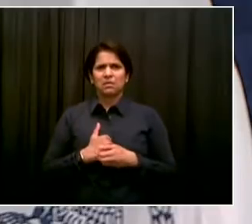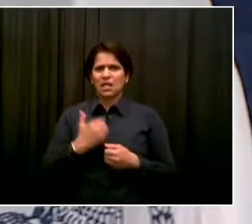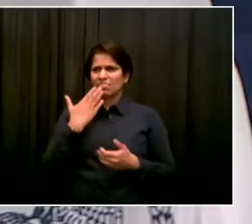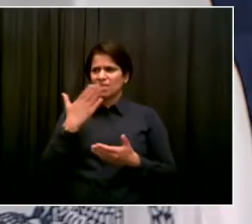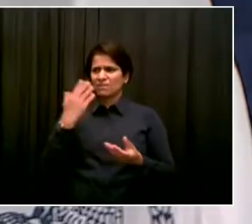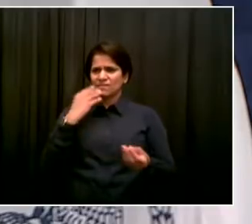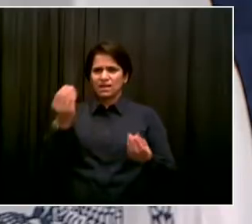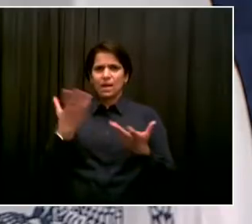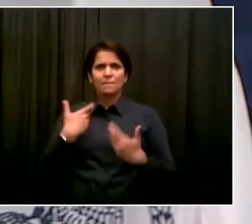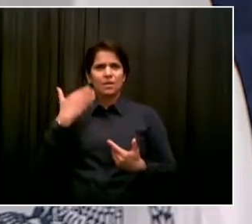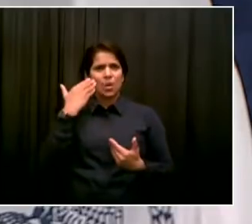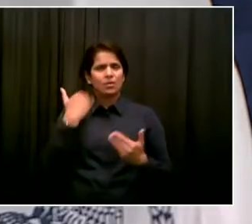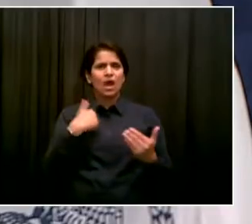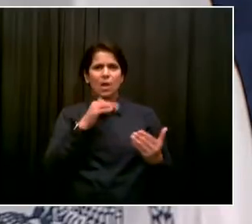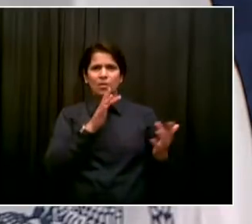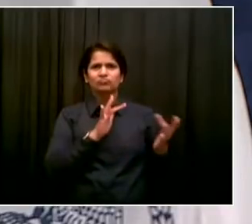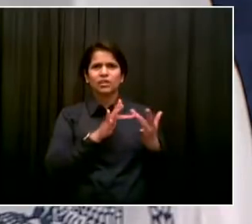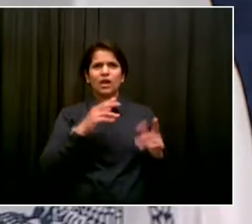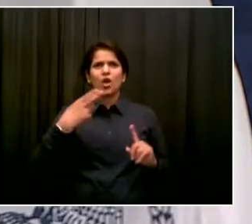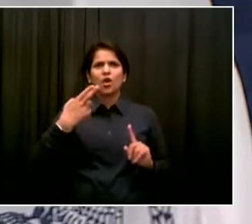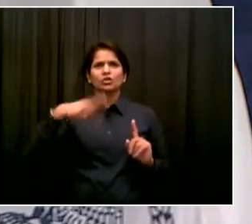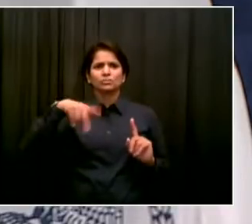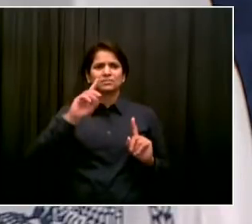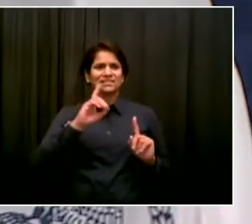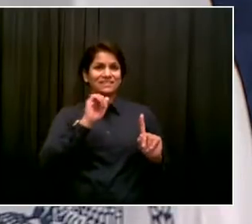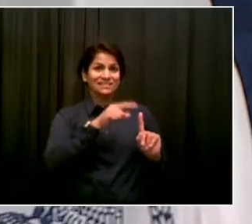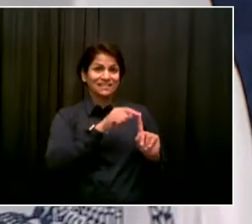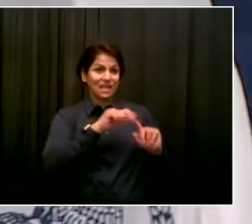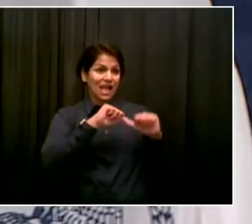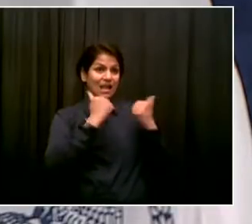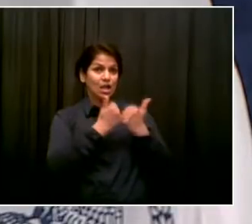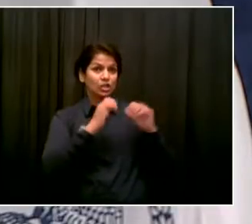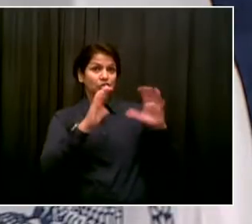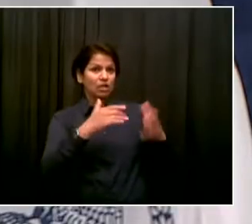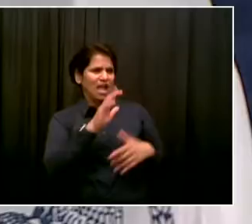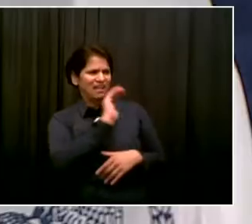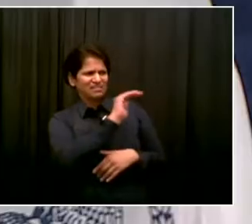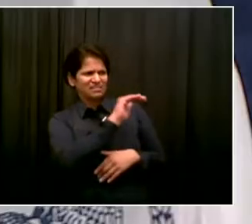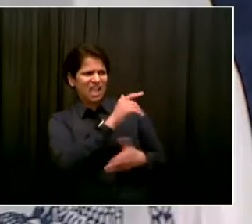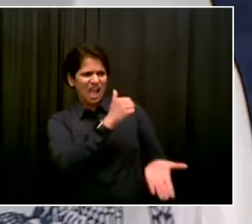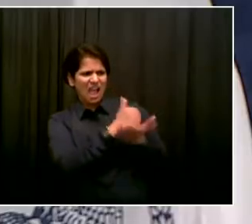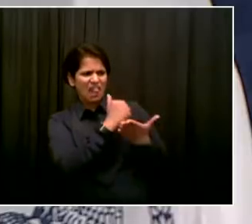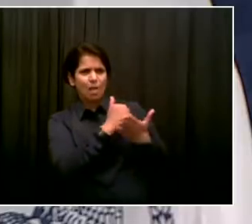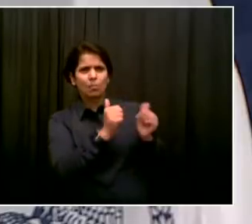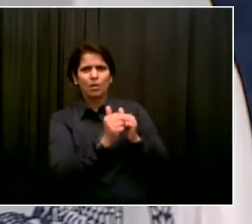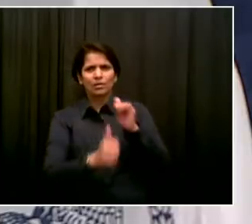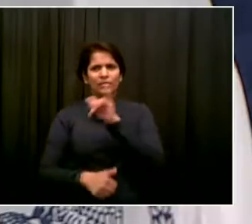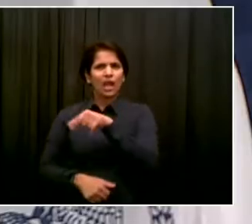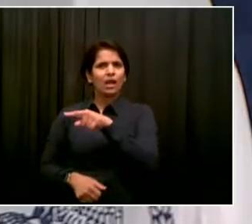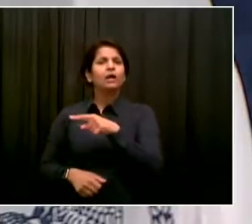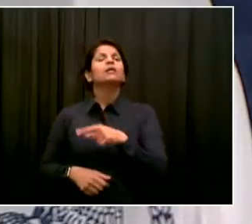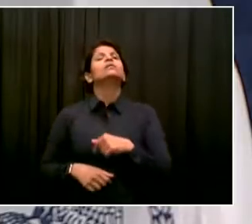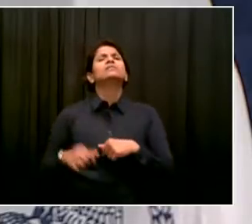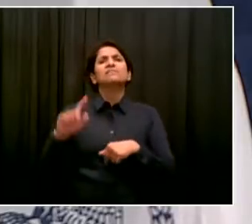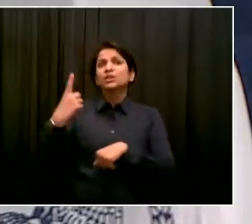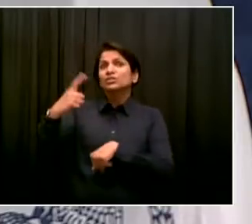CONCERNED ABOUT THIS BASED ON WHATYO U ARE SAYING. I'M GOING TO ASK RIGHT AWAY, HPD